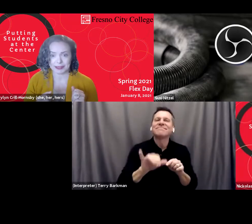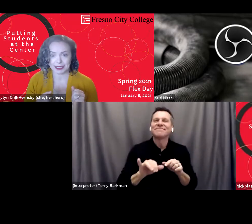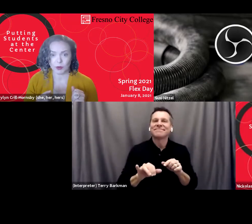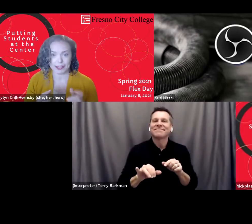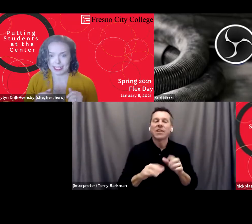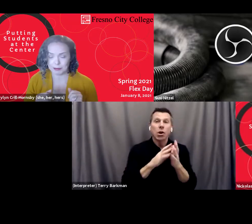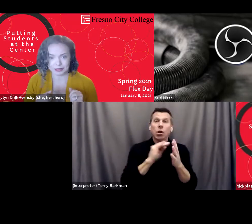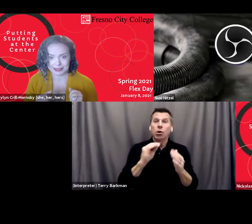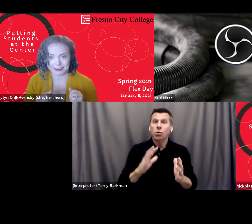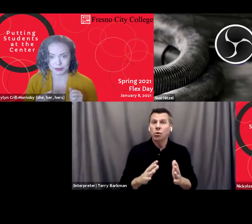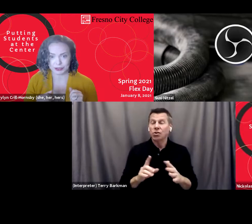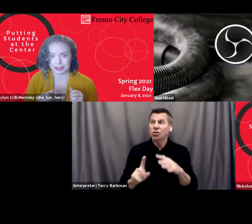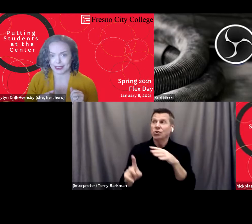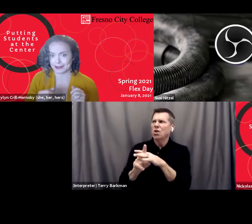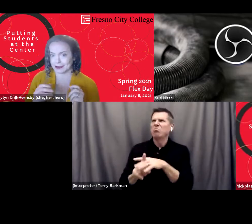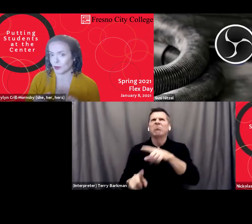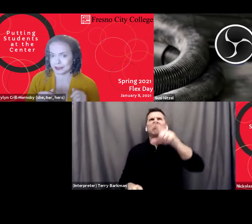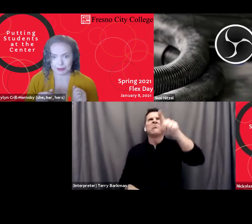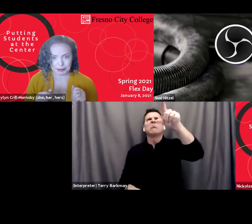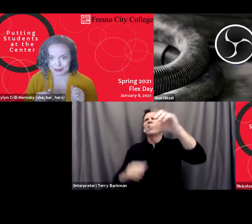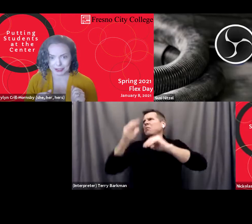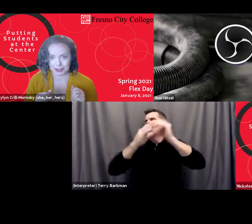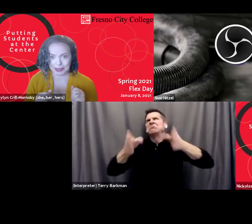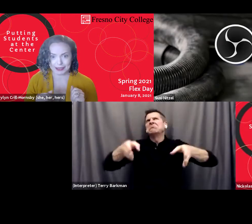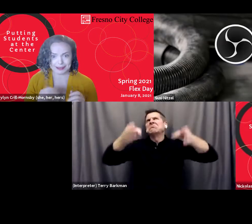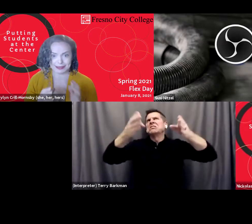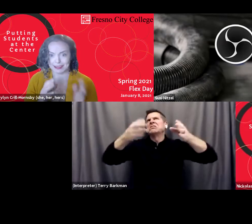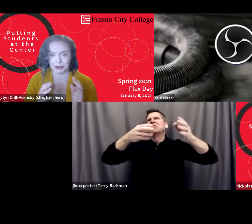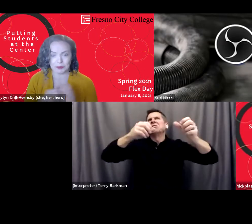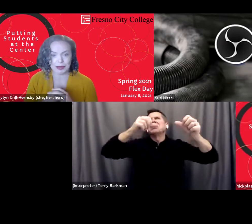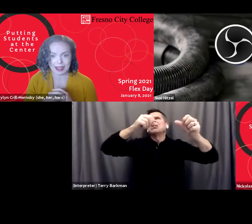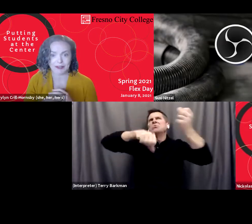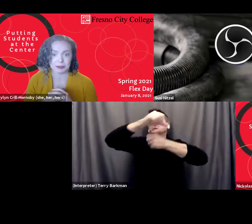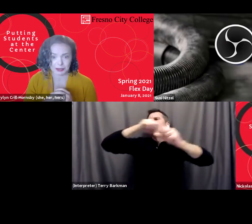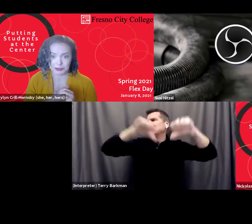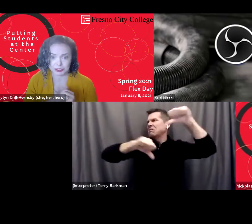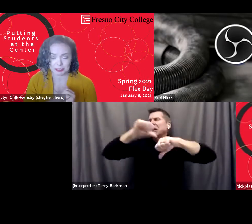and say, why does that building say social sciences and why does that building say humanities and you know, have some confusion